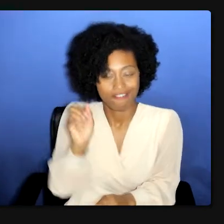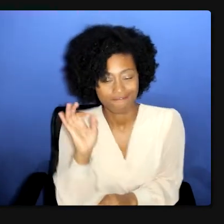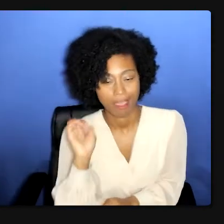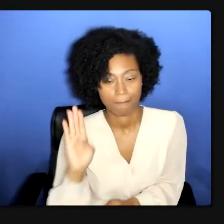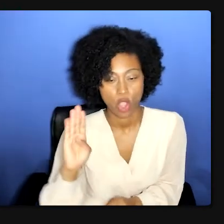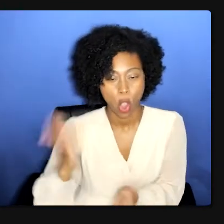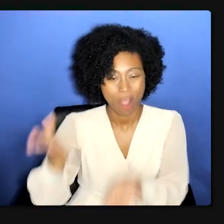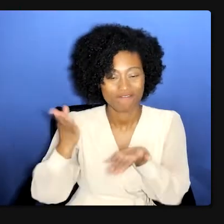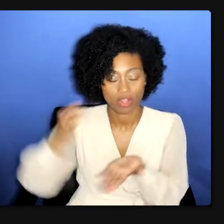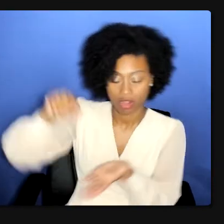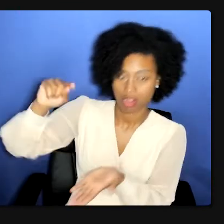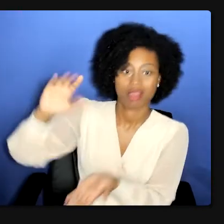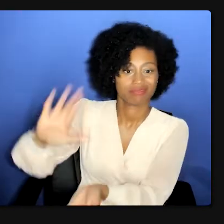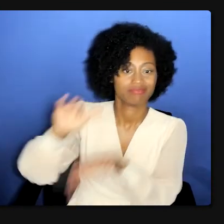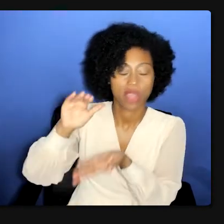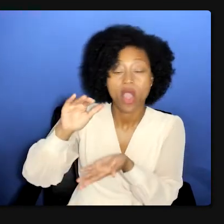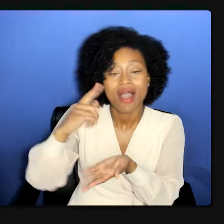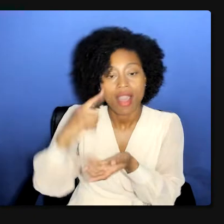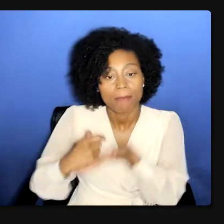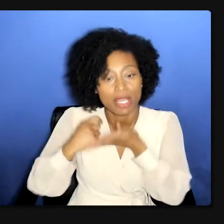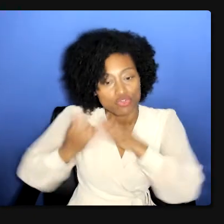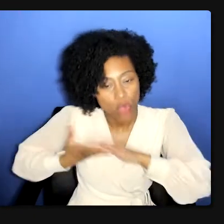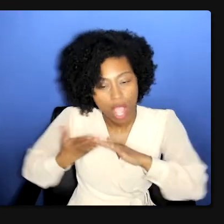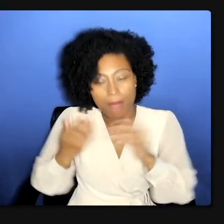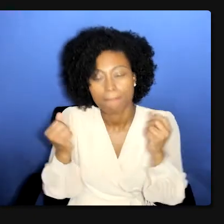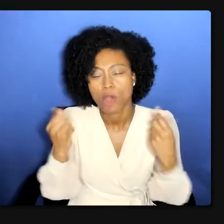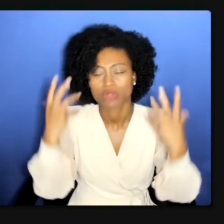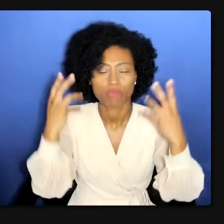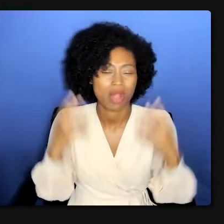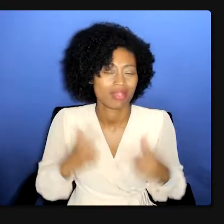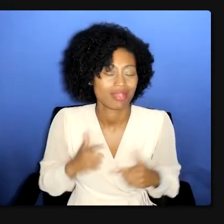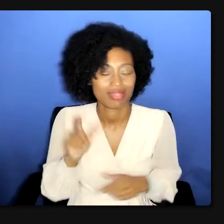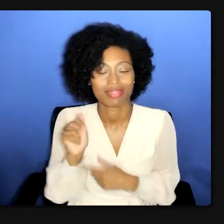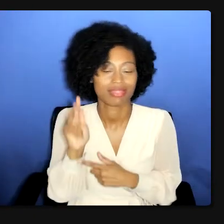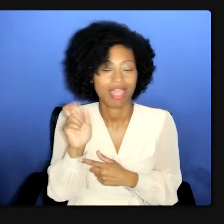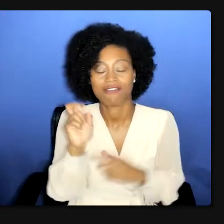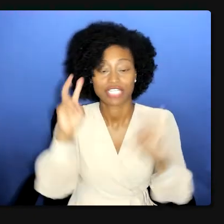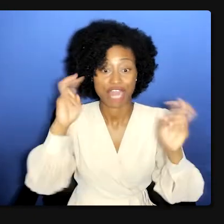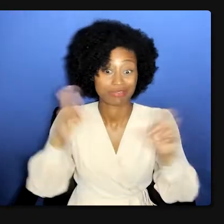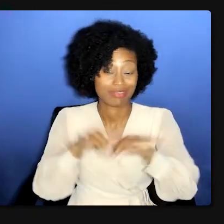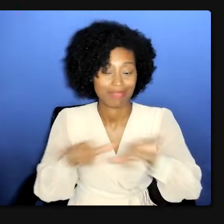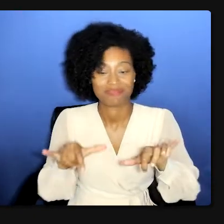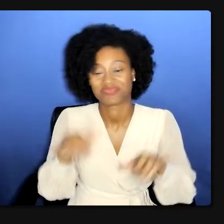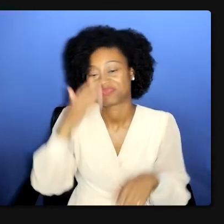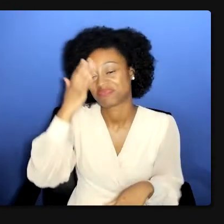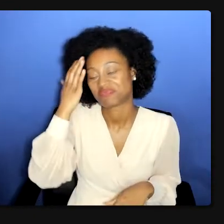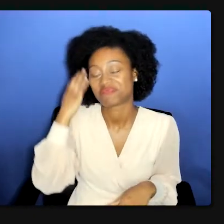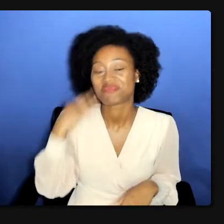the experimentation that PlayFab offers to be able to run and operate multiple live titles at the same time.